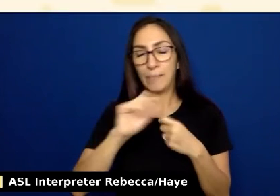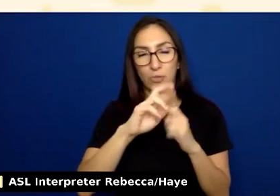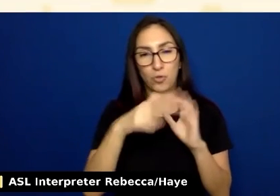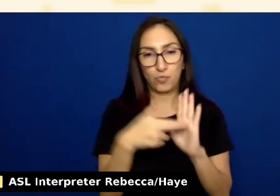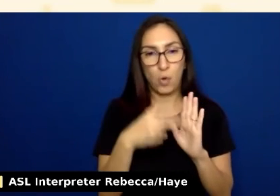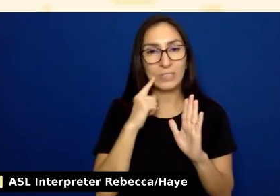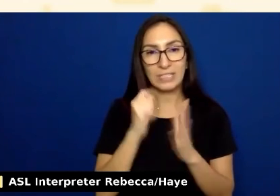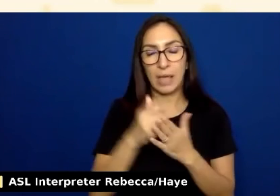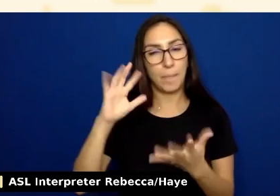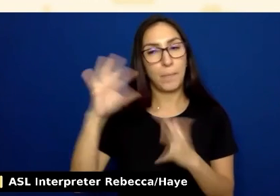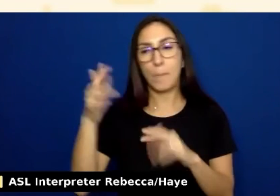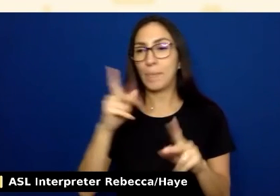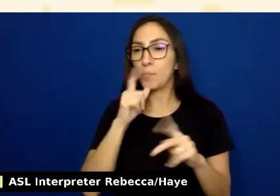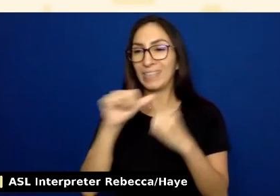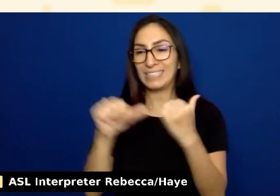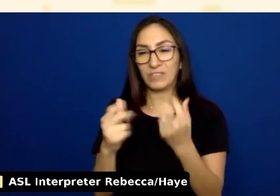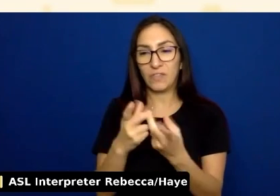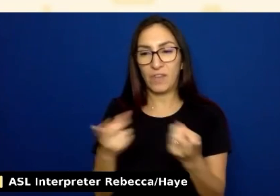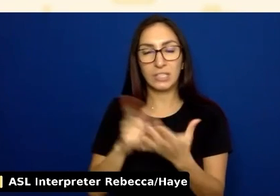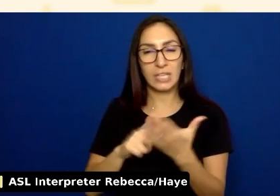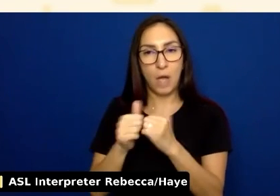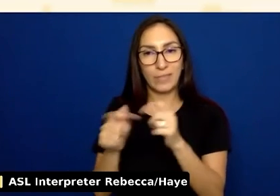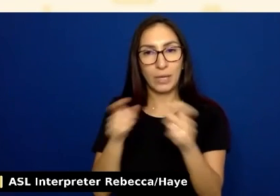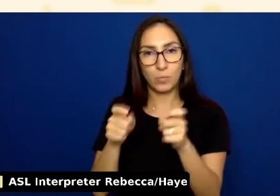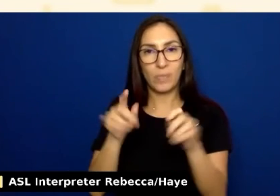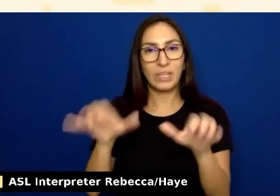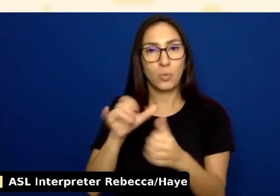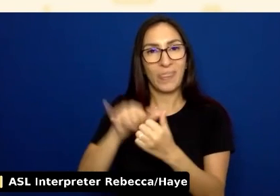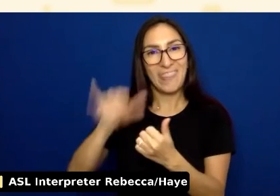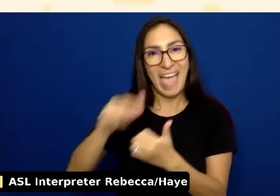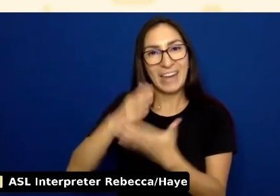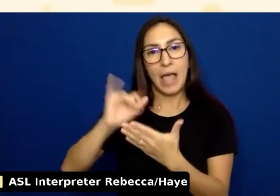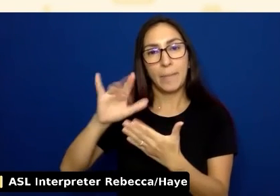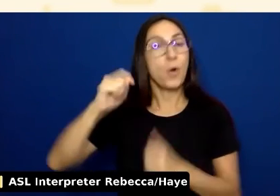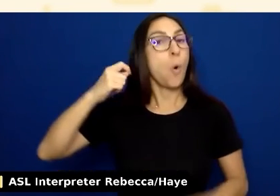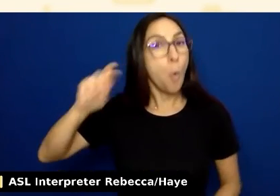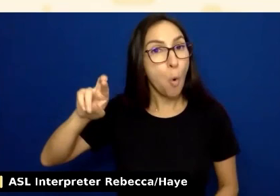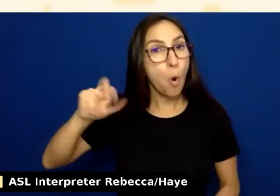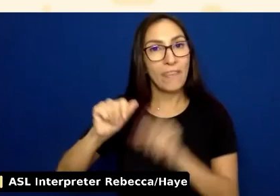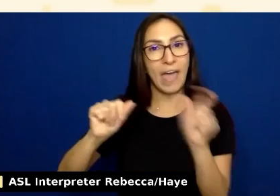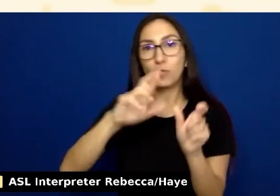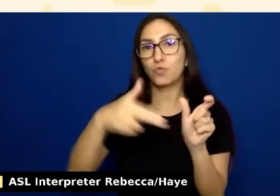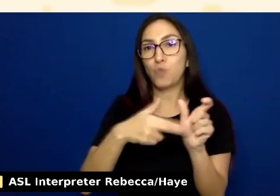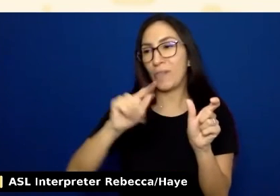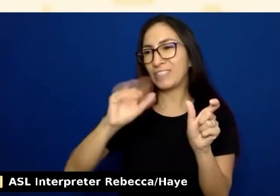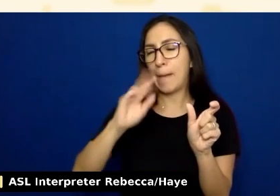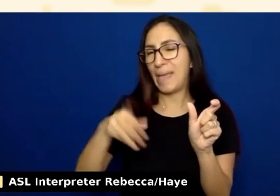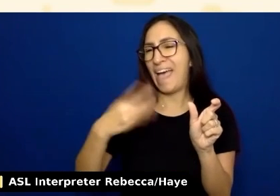on what they can do on that element? Or does the role of tab imply all the same abilities? Like enter to select, et cetera.